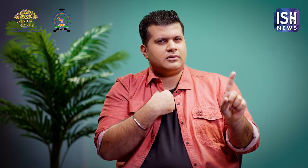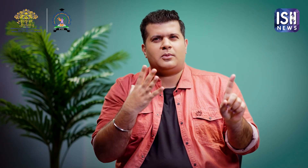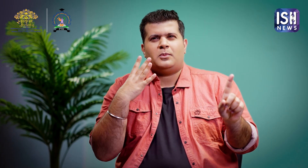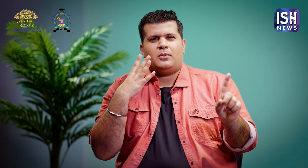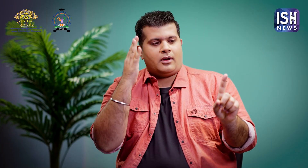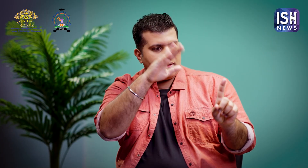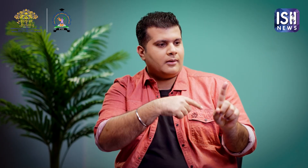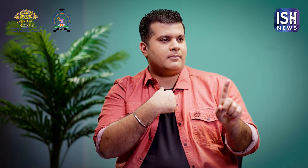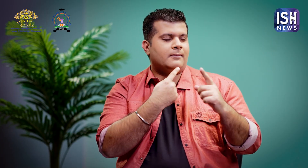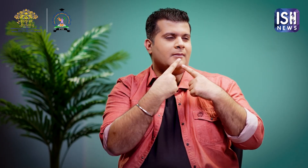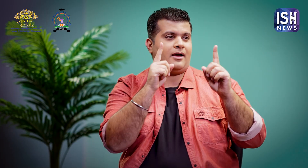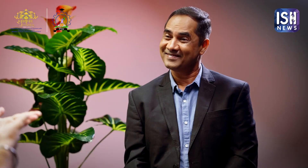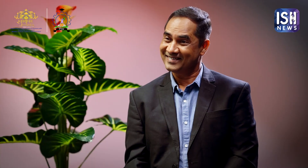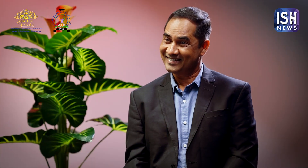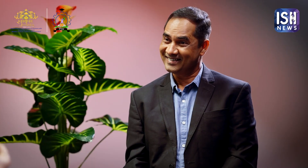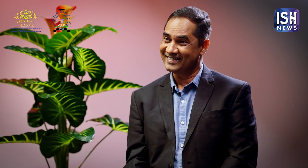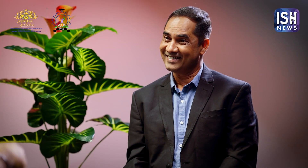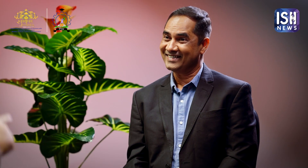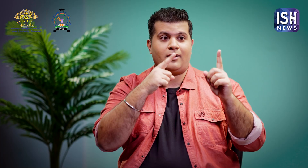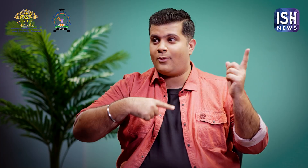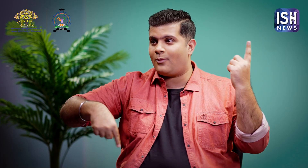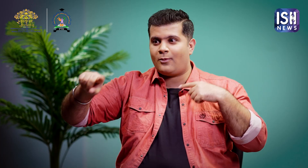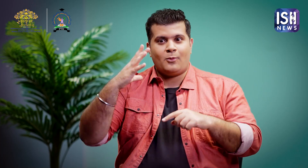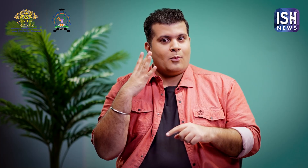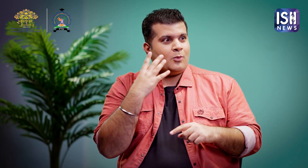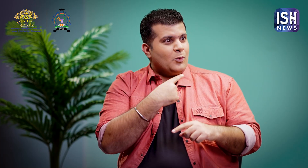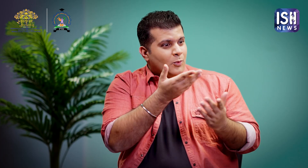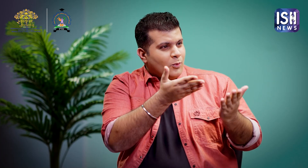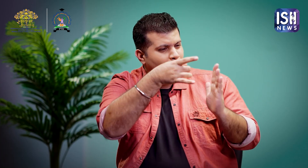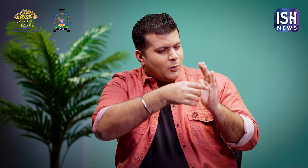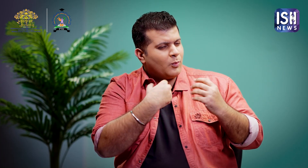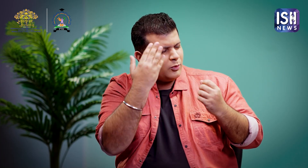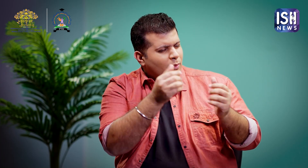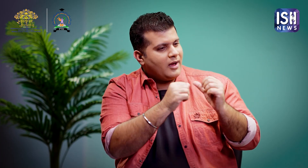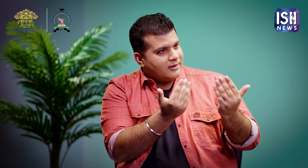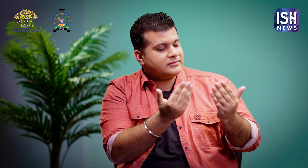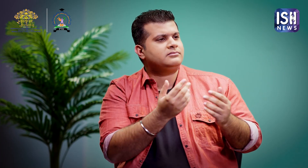I have been waiting for this opportunity, and finally we are here. We, the Deaf community, wanted to know more about your background.